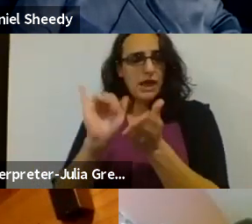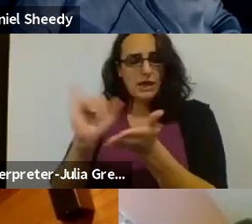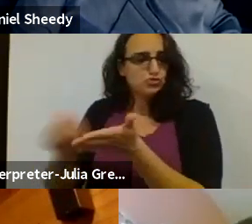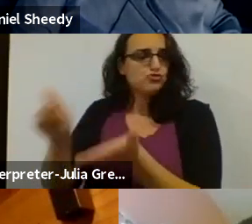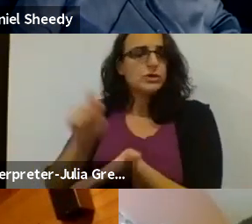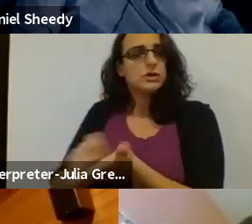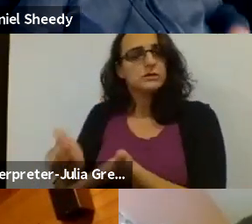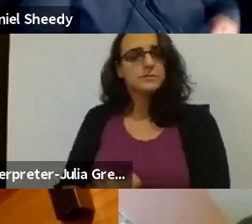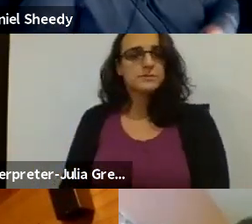Carolyn Gallagher: Is there a second